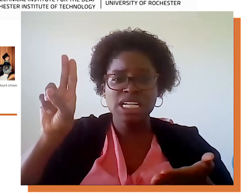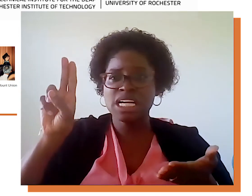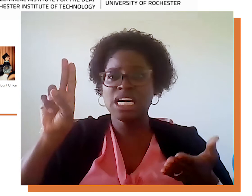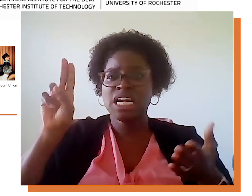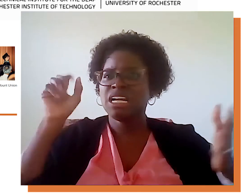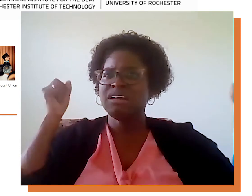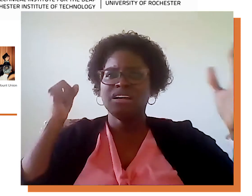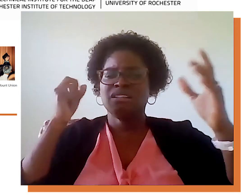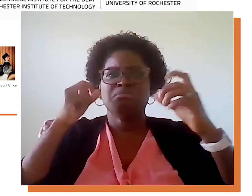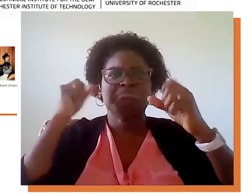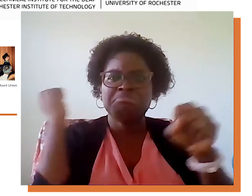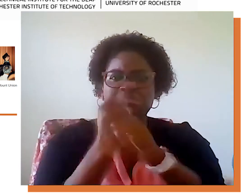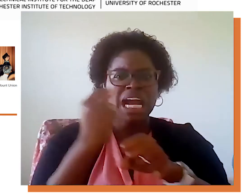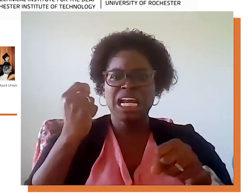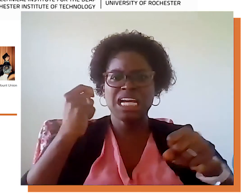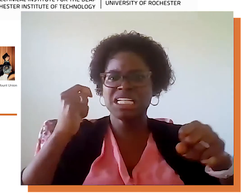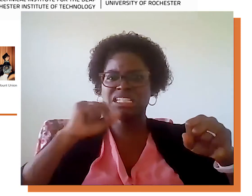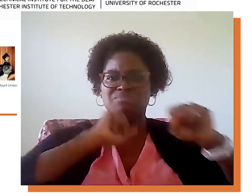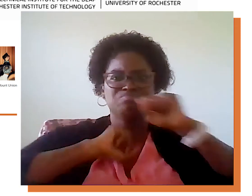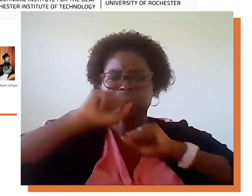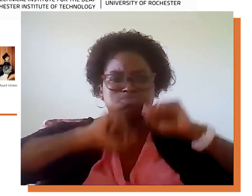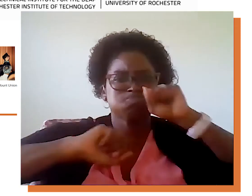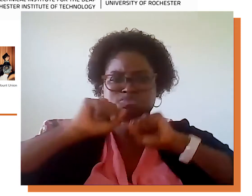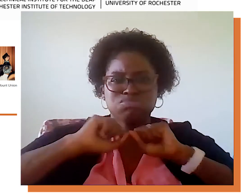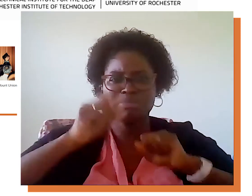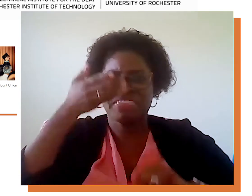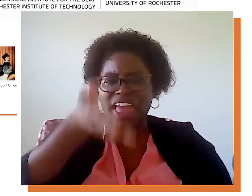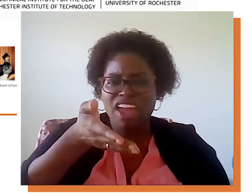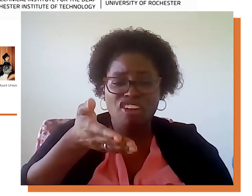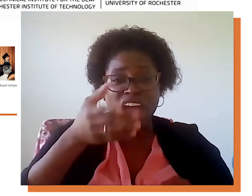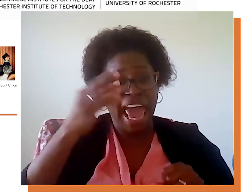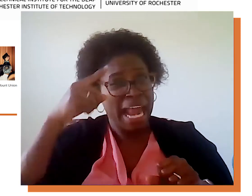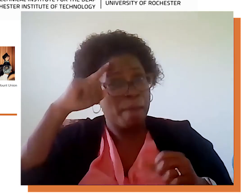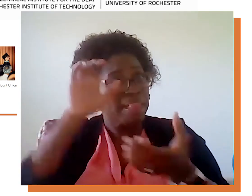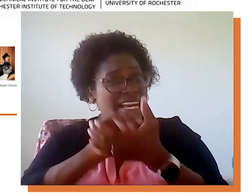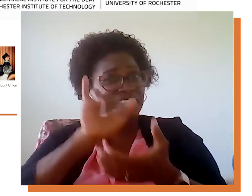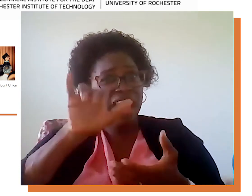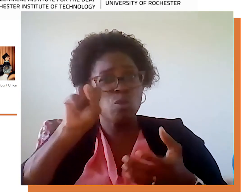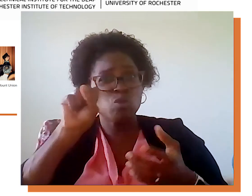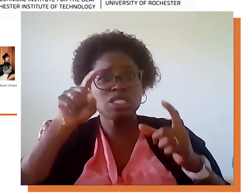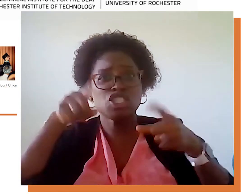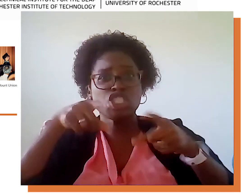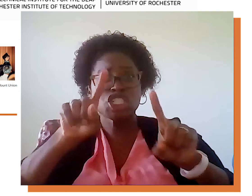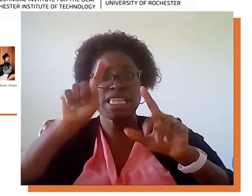Kent State University. She made it. Through thick and thin, she persevered.